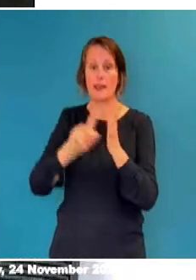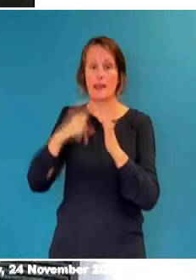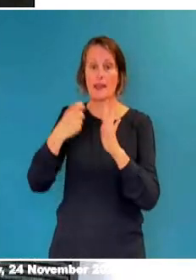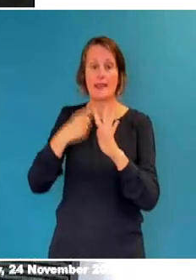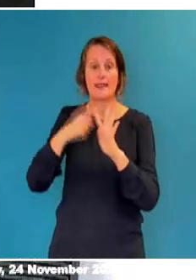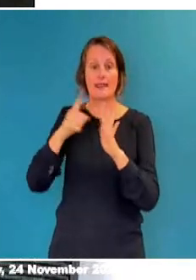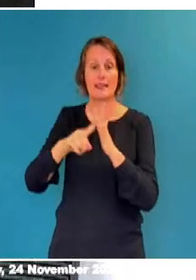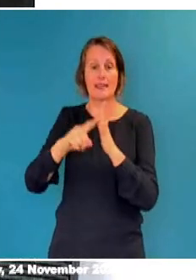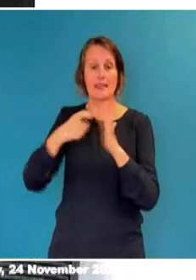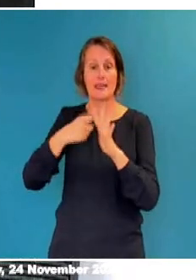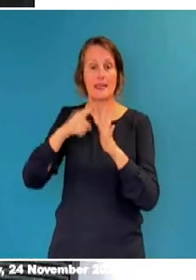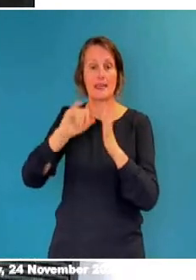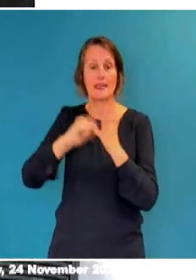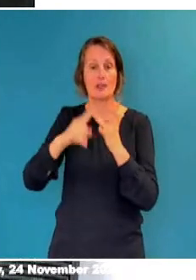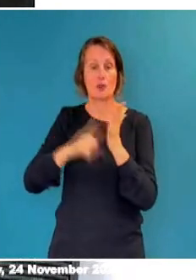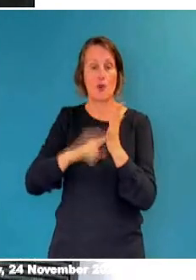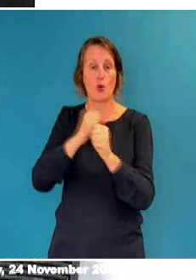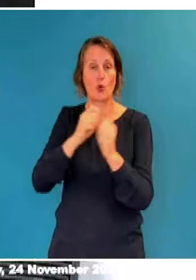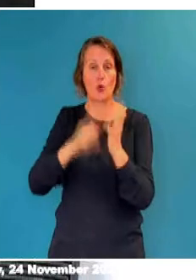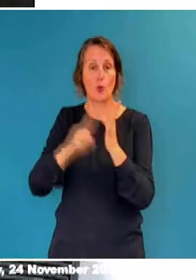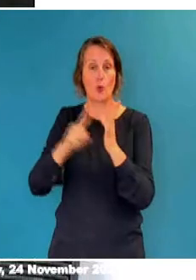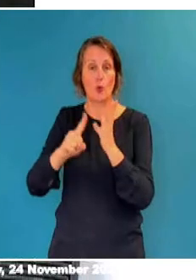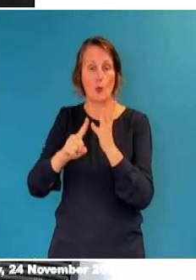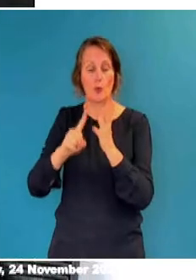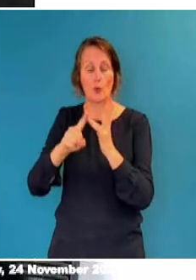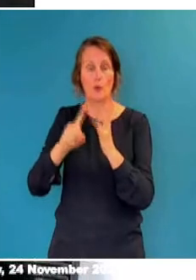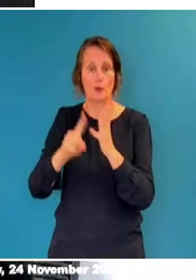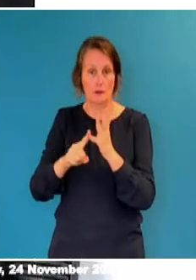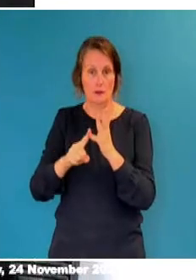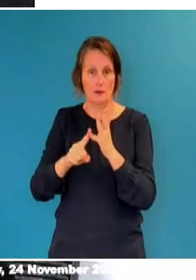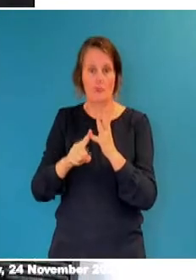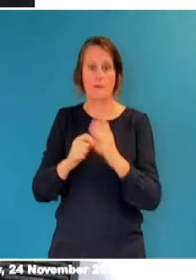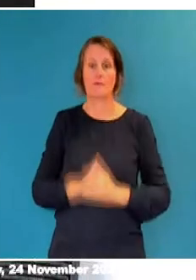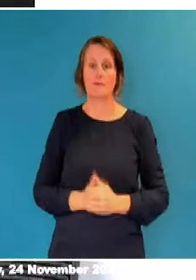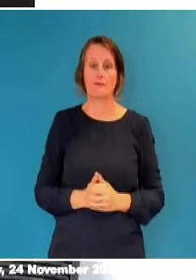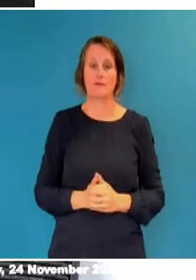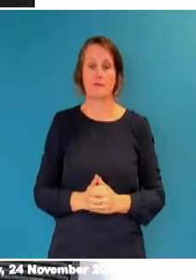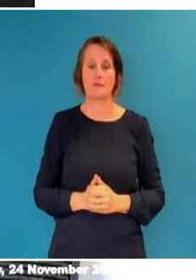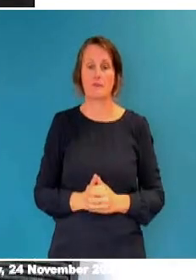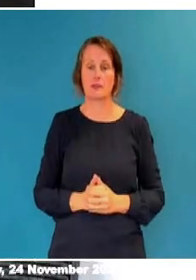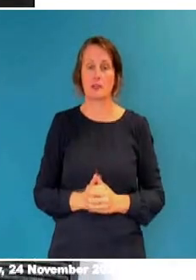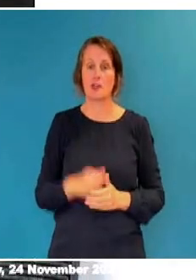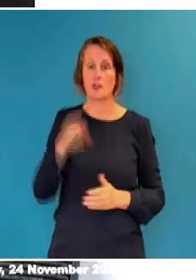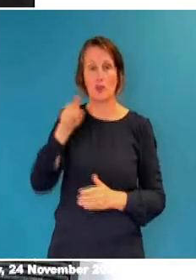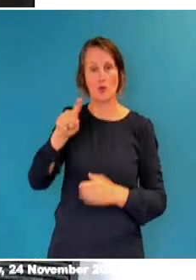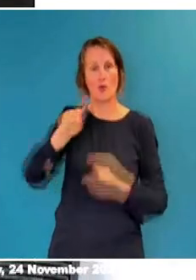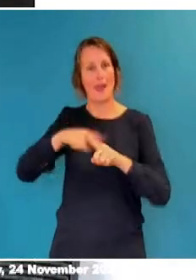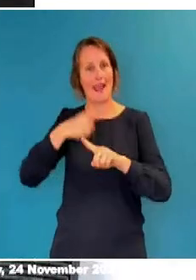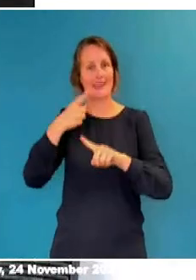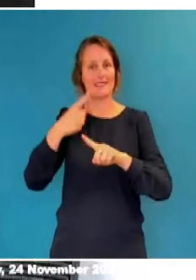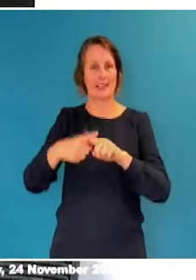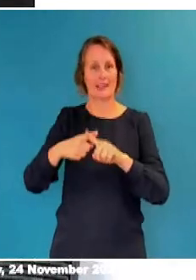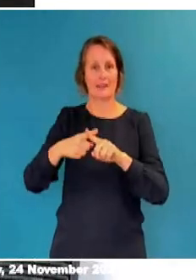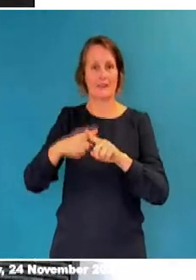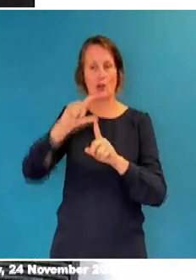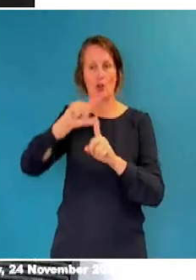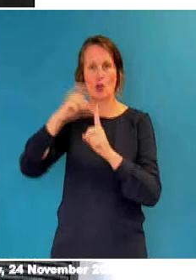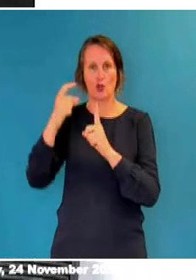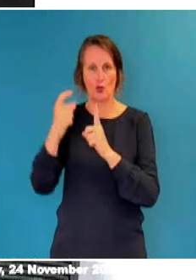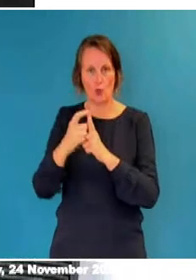You are Androniki Kesoglou, Executive Culture Engagement and Inclusion at